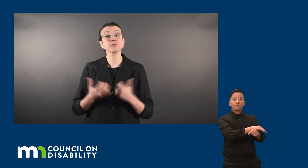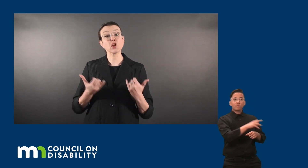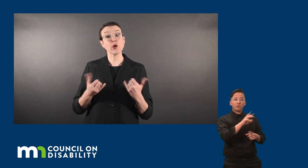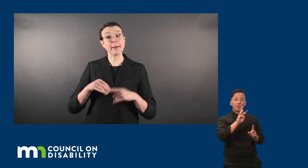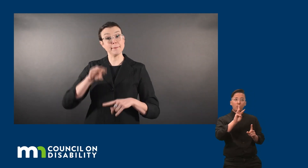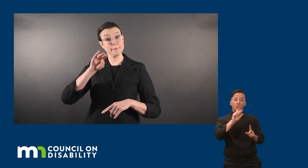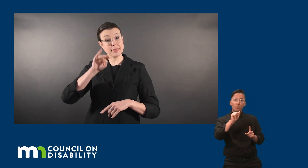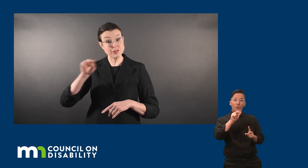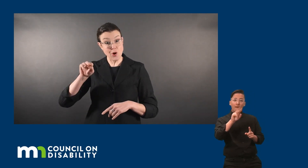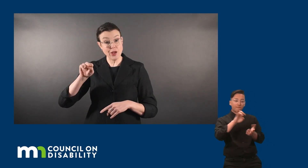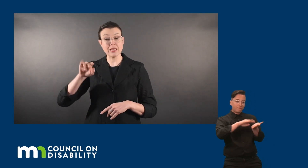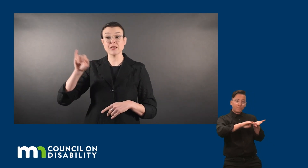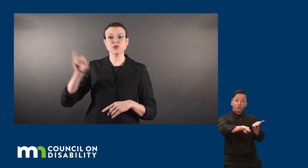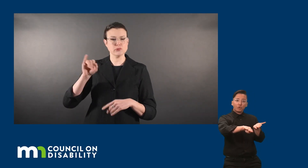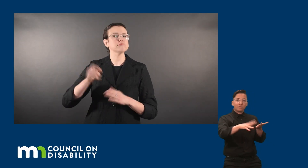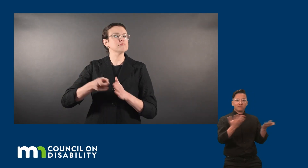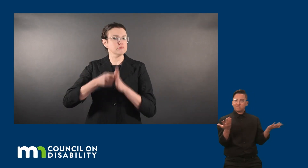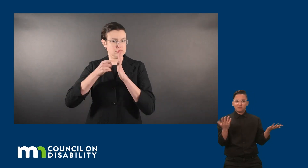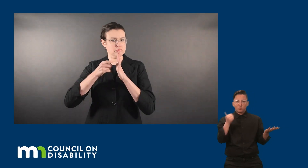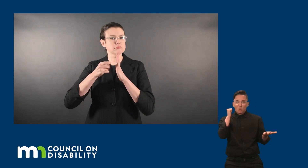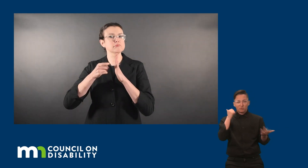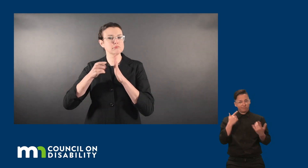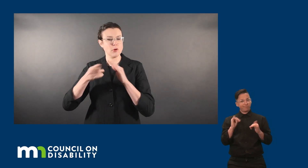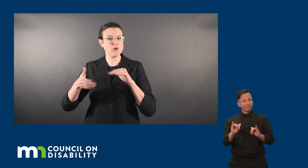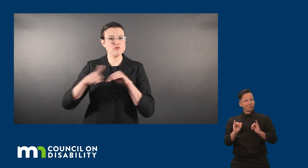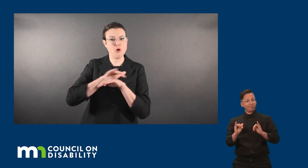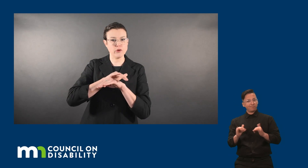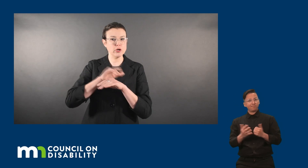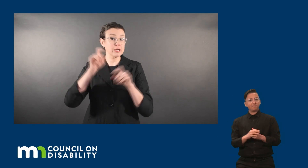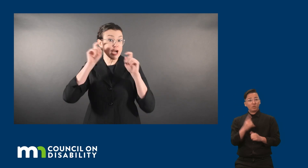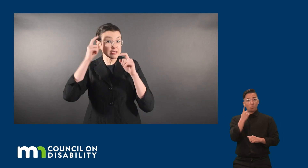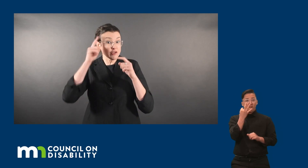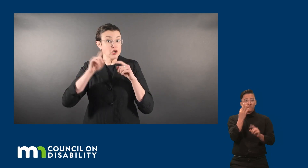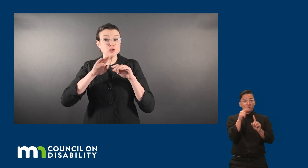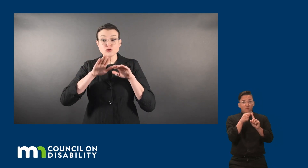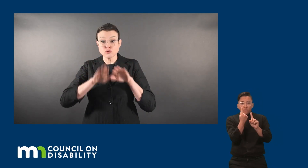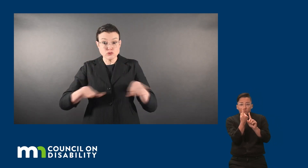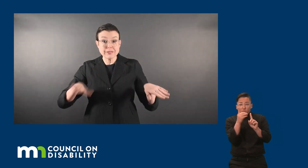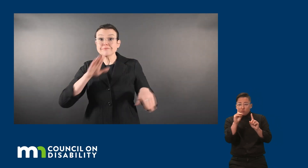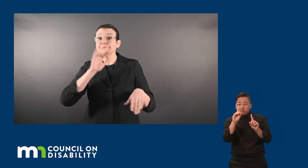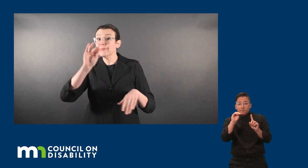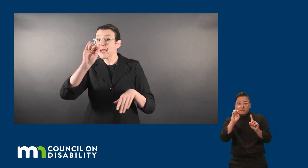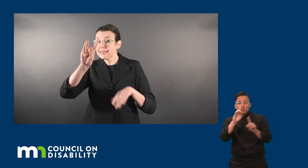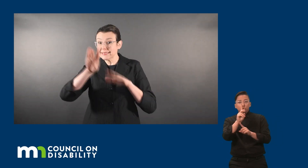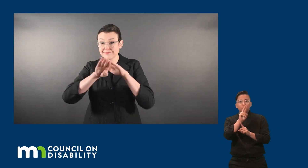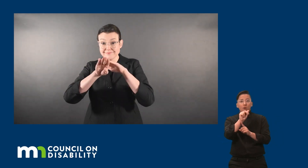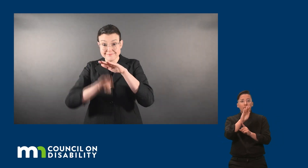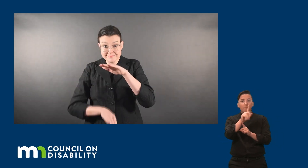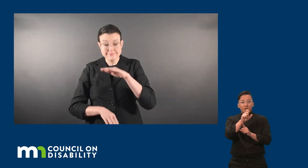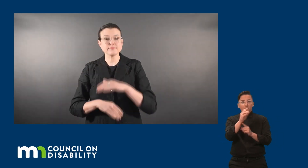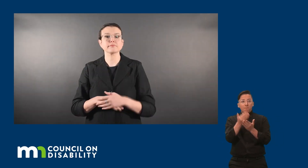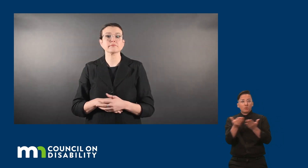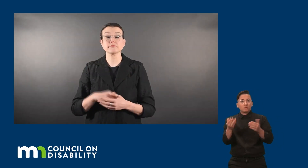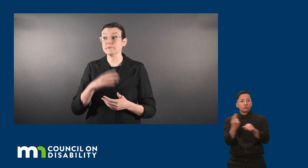Currently in Minnesota, insurance is required to cover hearing aids for children